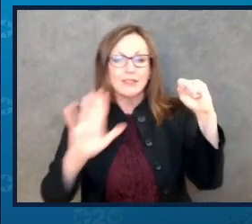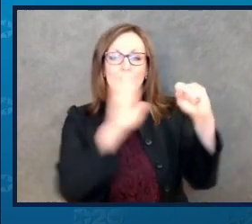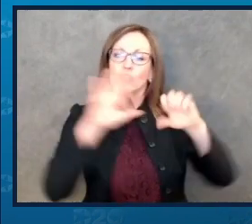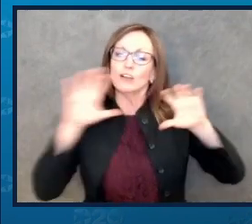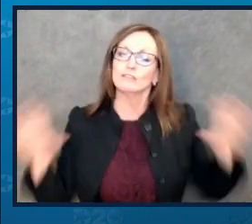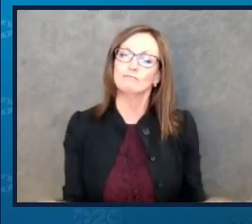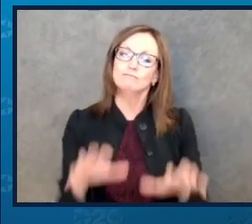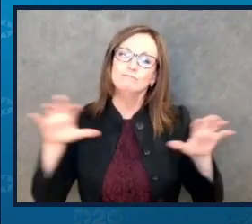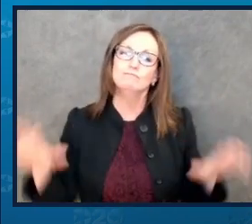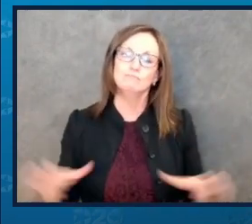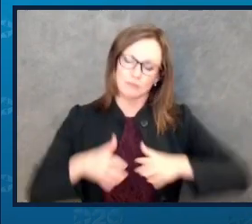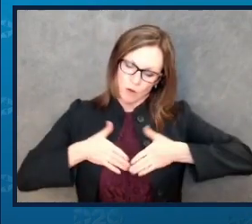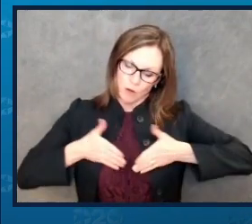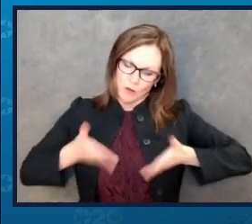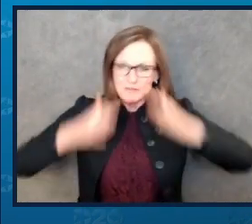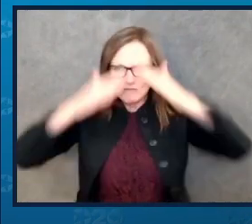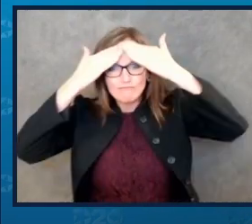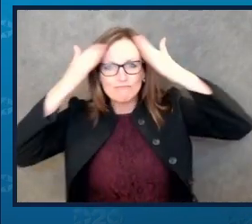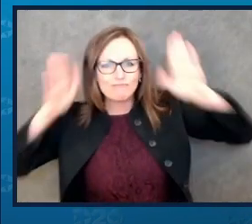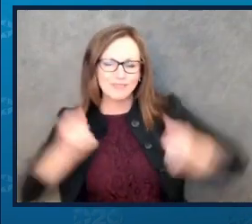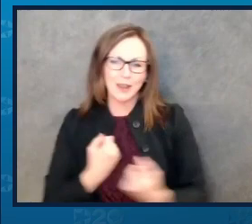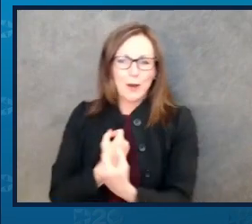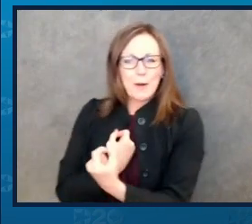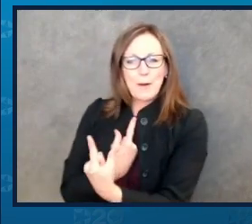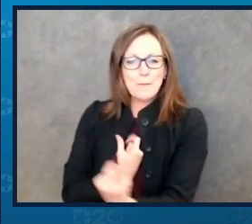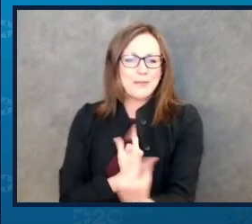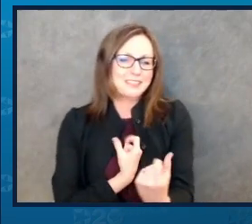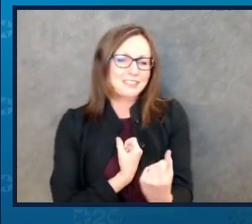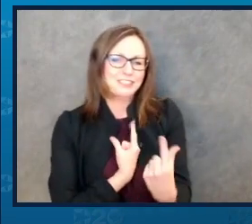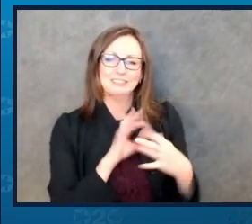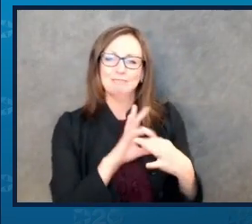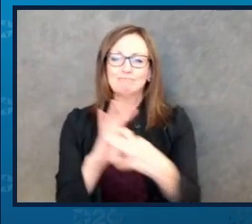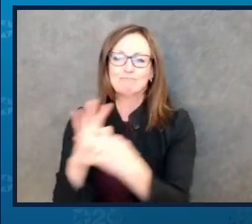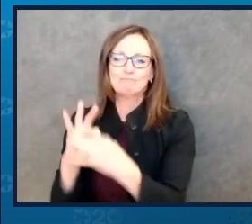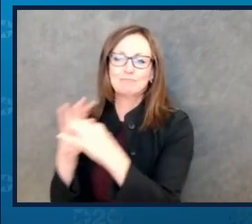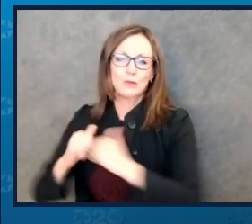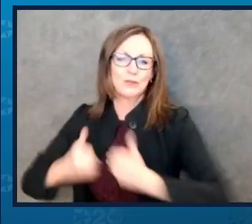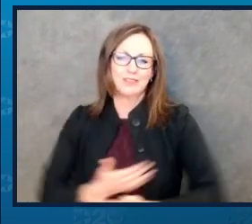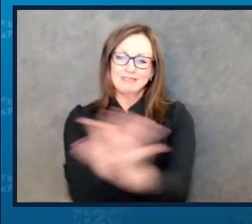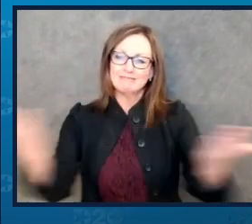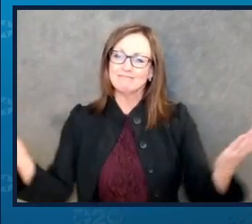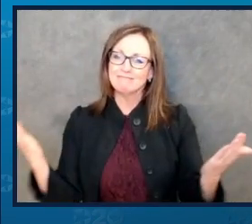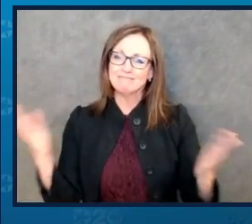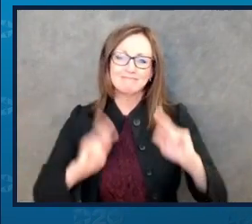A ARE, BECAUSE THEY KNOW, ESPECIALLY DURING CHALLENGING